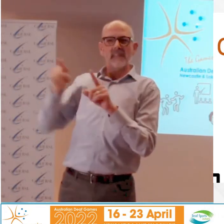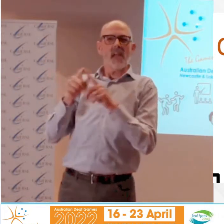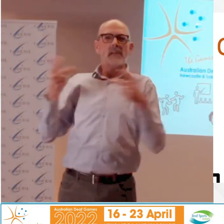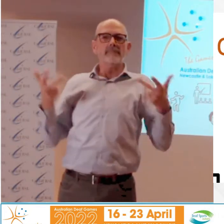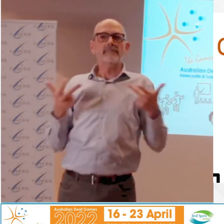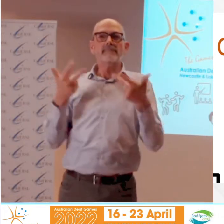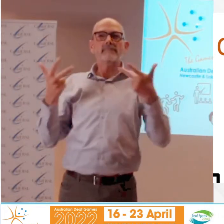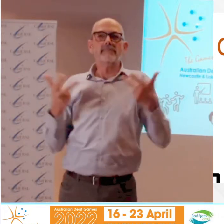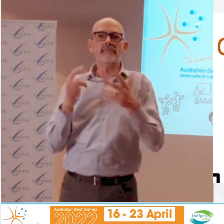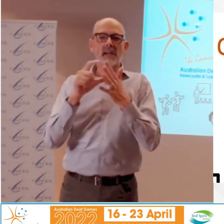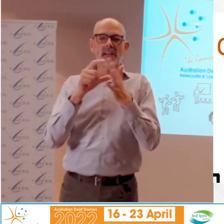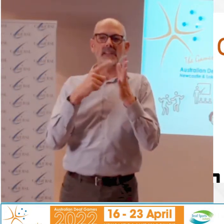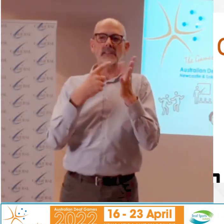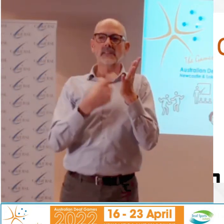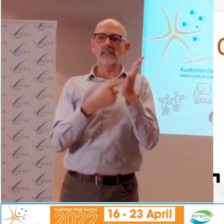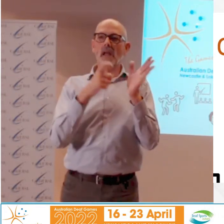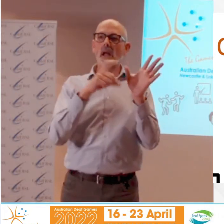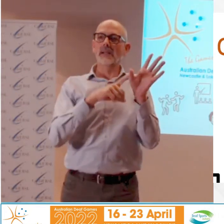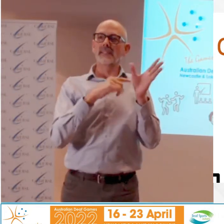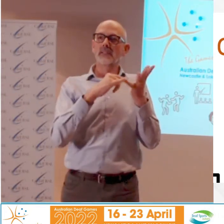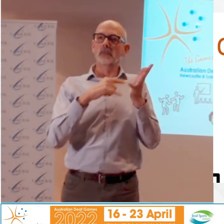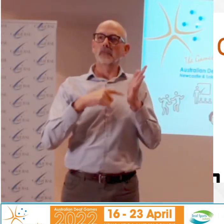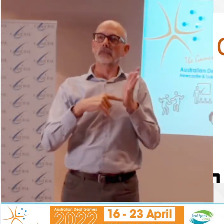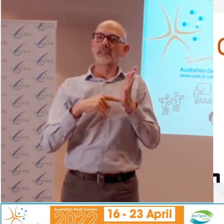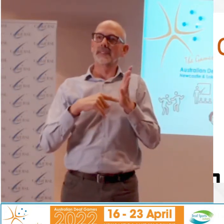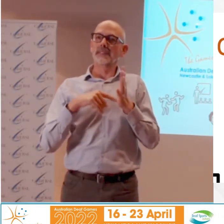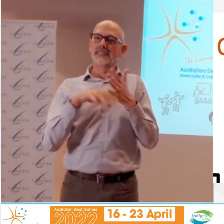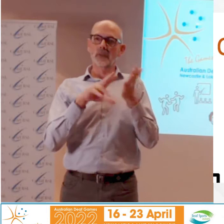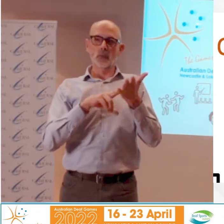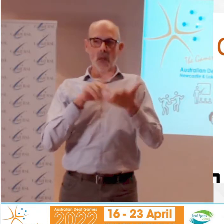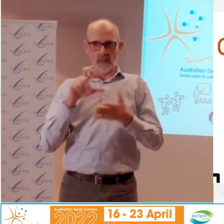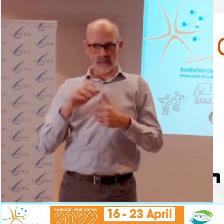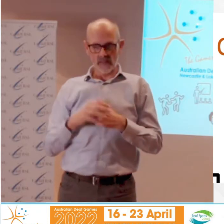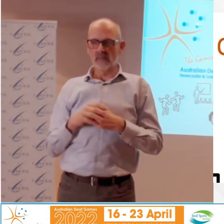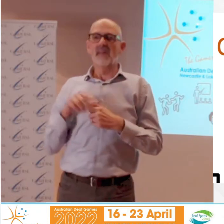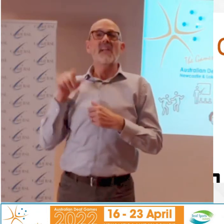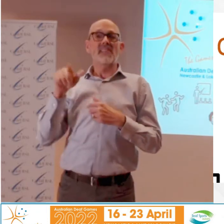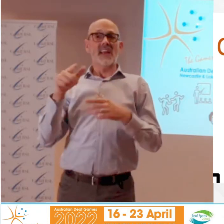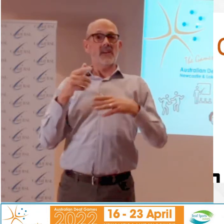and there's a strip of restaurants along Darby street in Newcastle